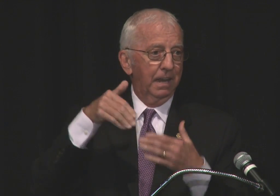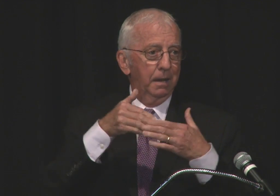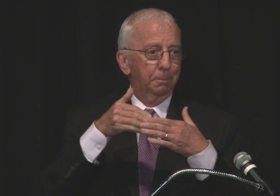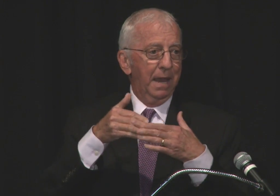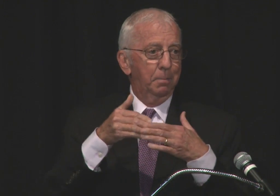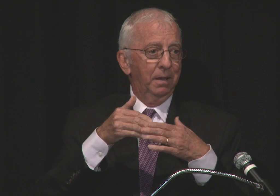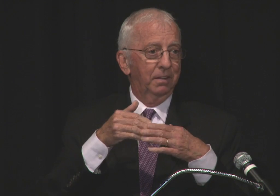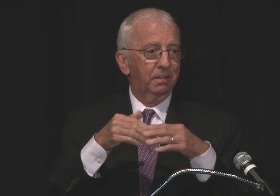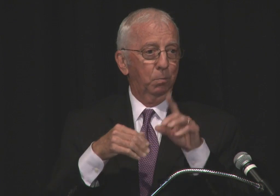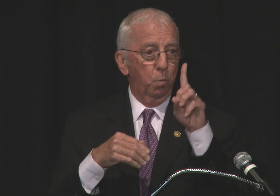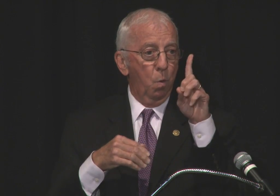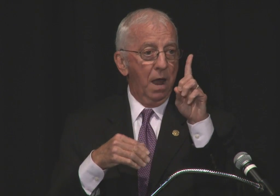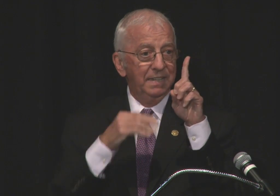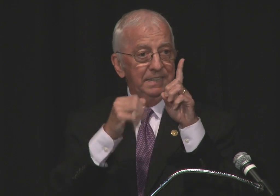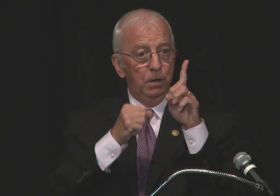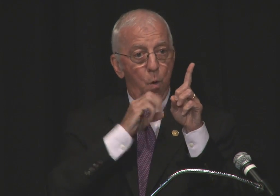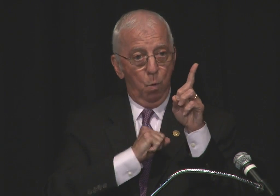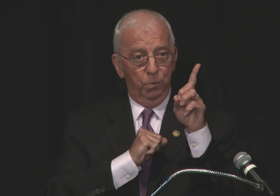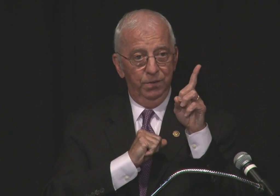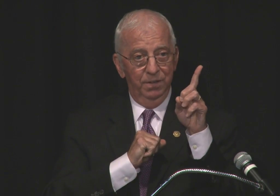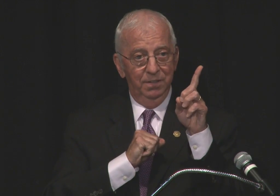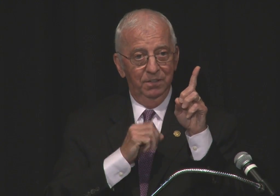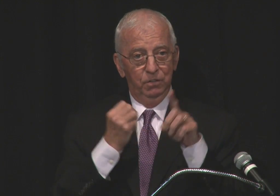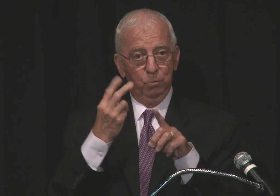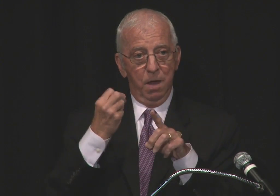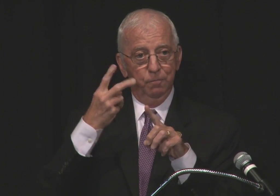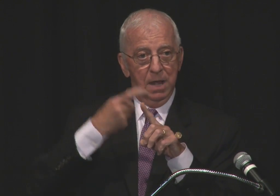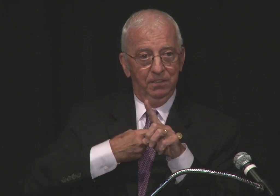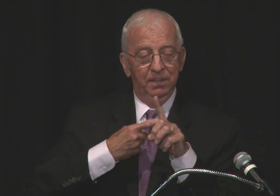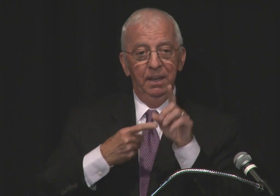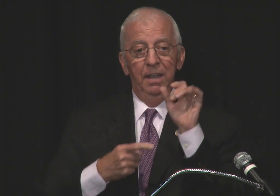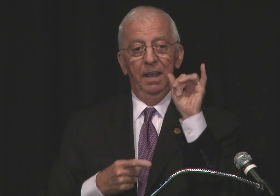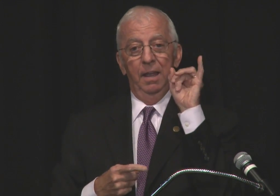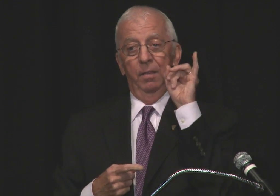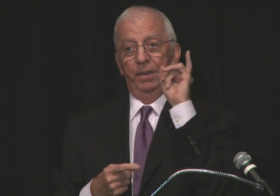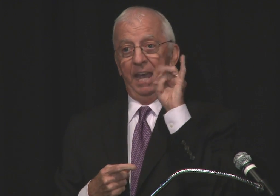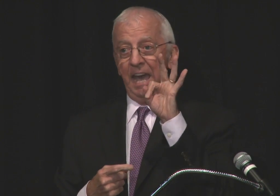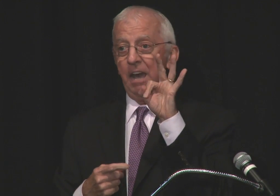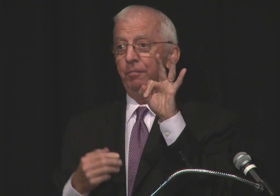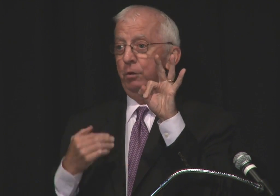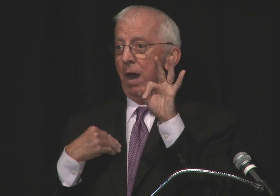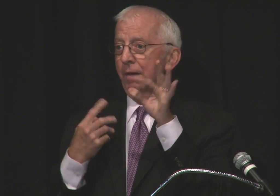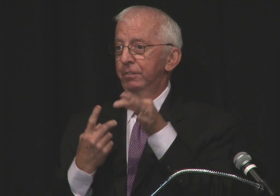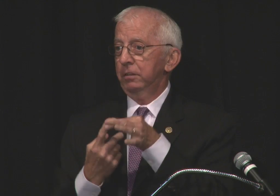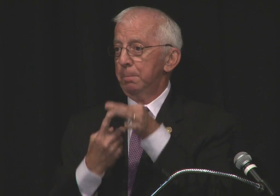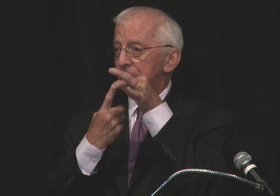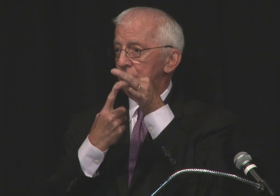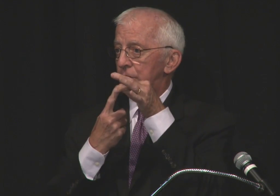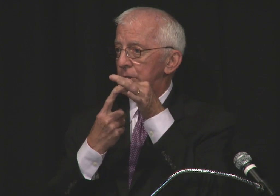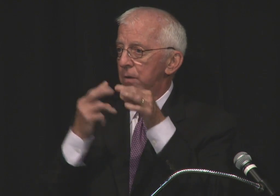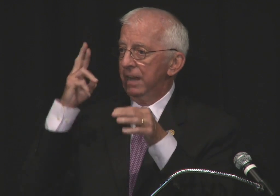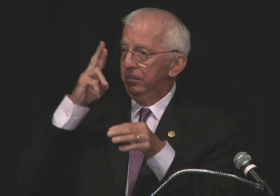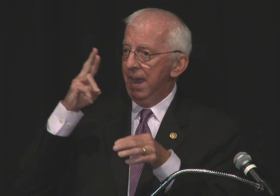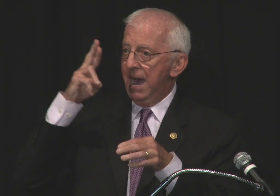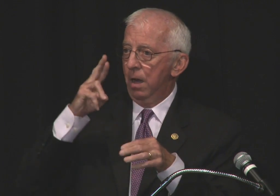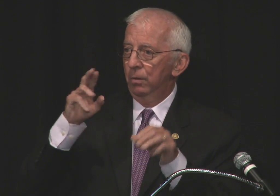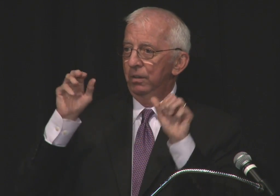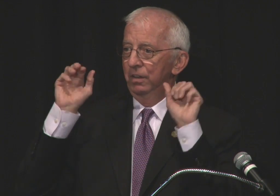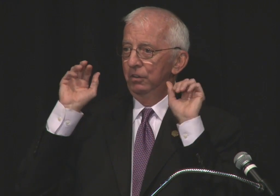in babies one year old, so 12 months. If you have special rationale,